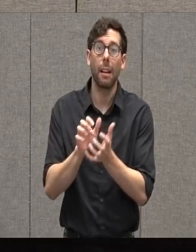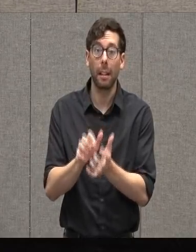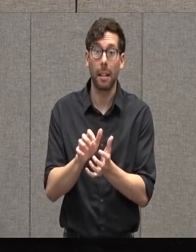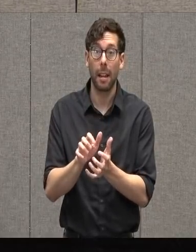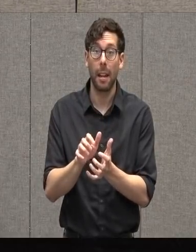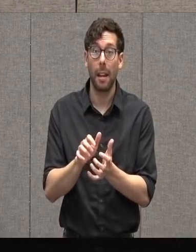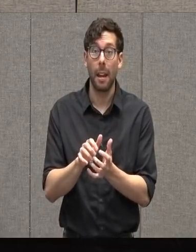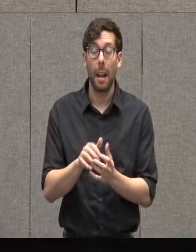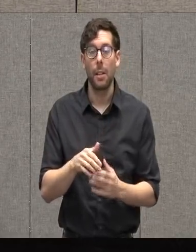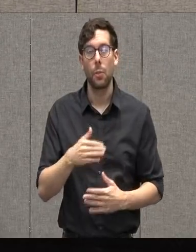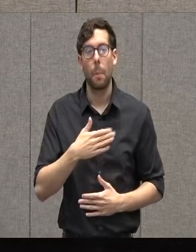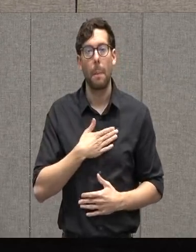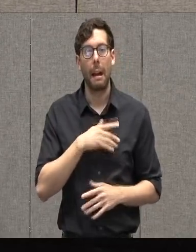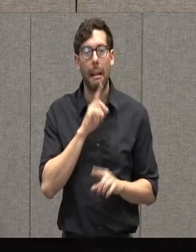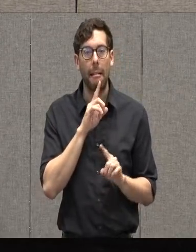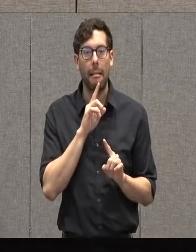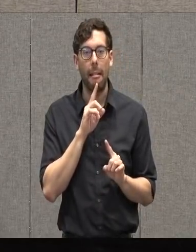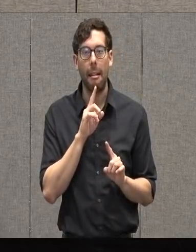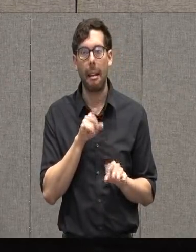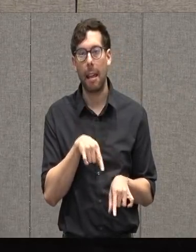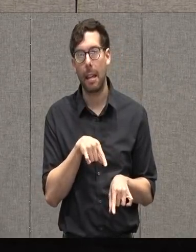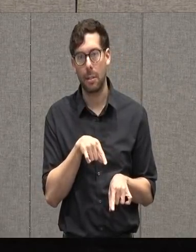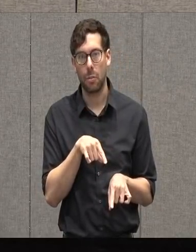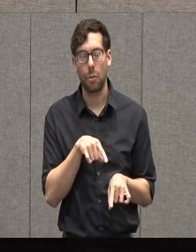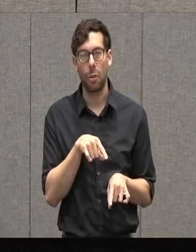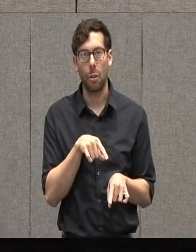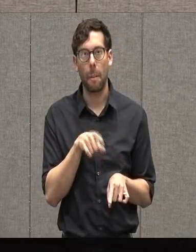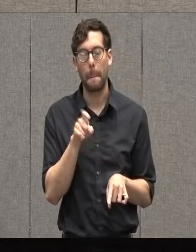So say I get 17 again.